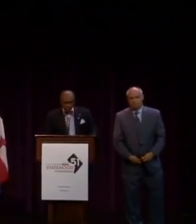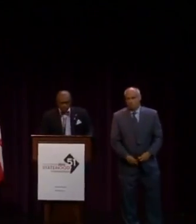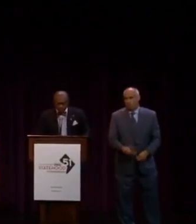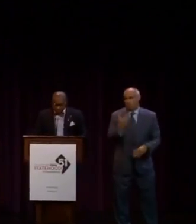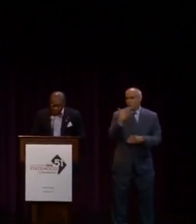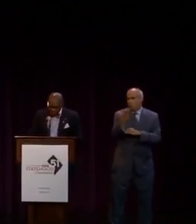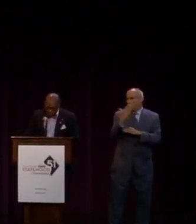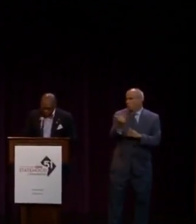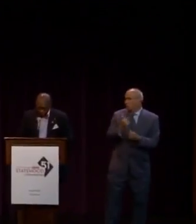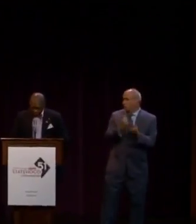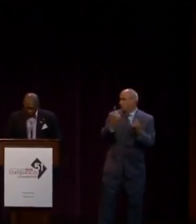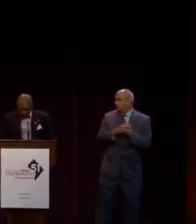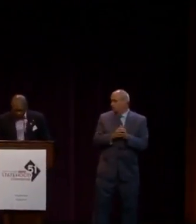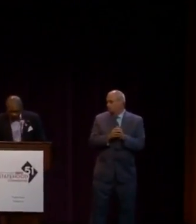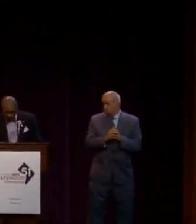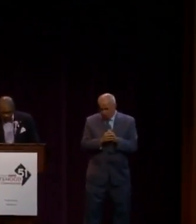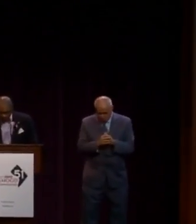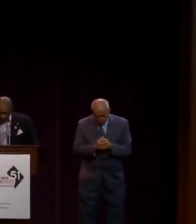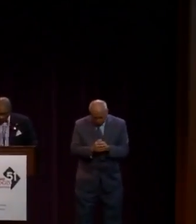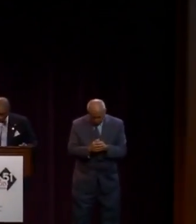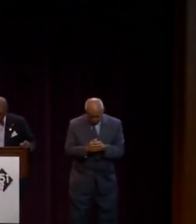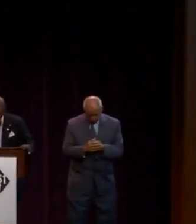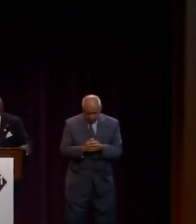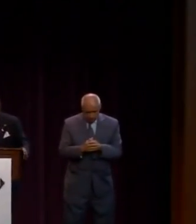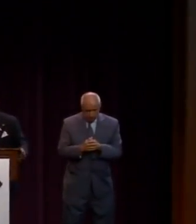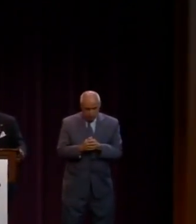GOOD MORNING.